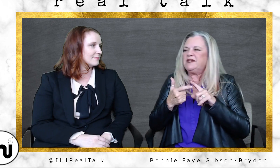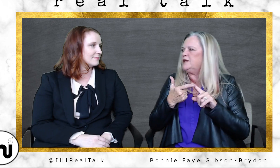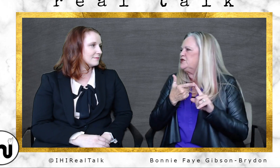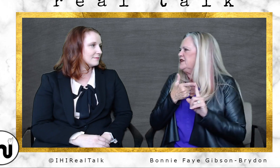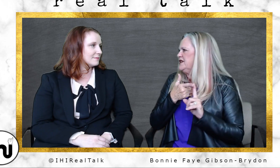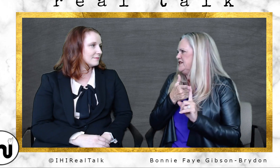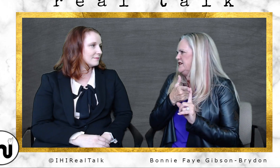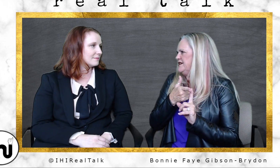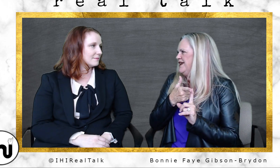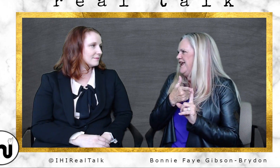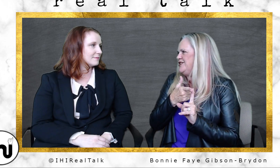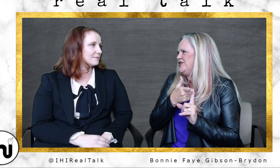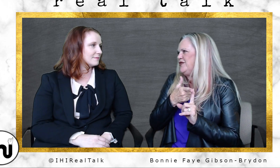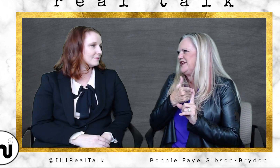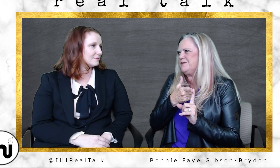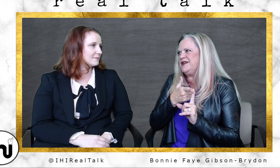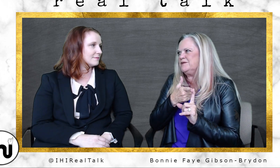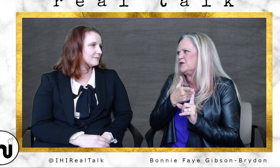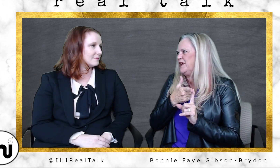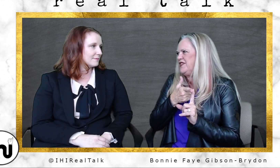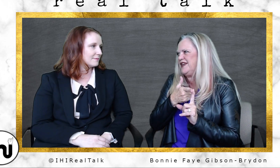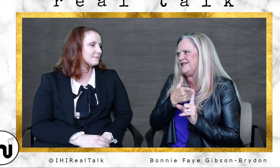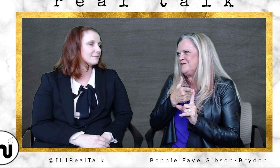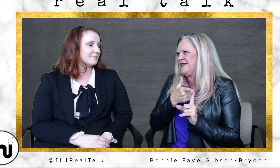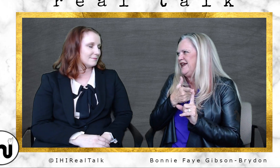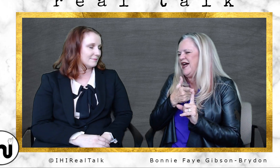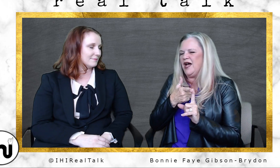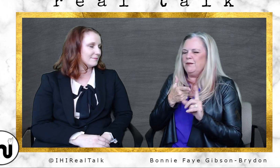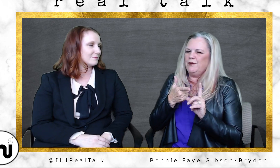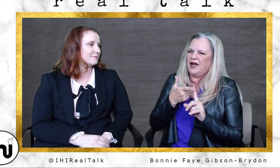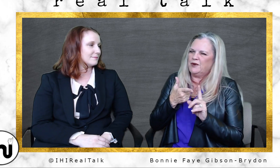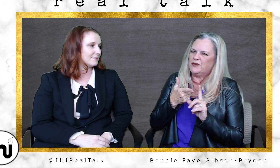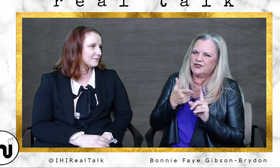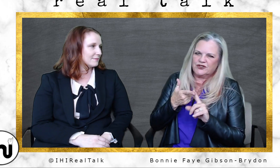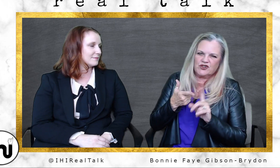be able to listen, and you know that's my number one thing. I'm a researcher on